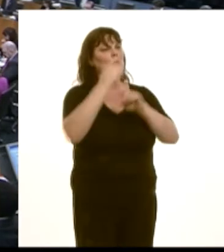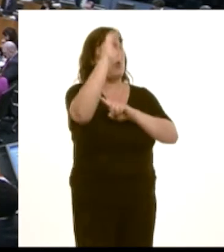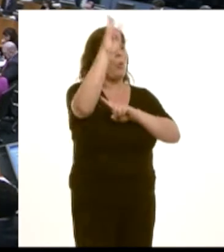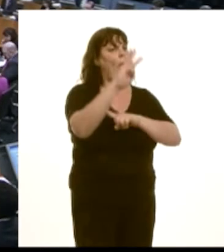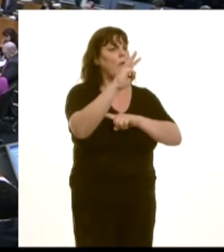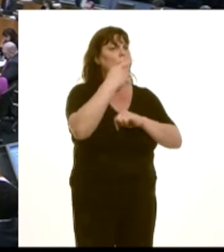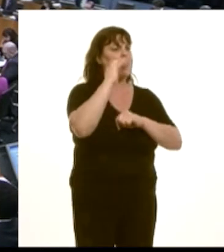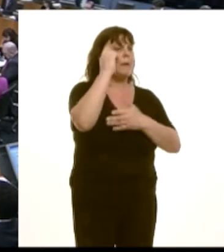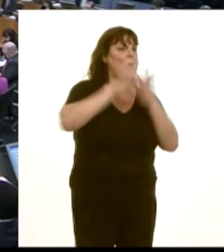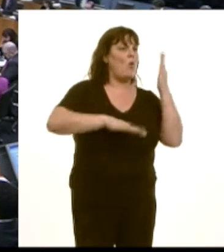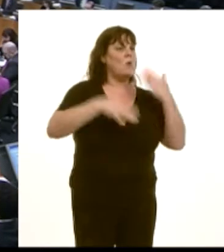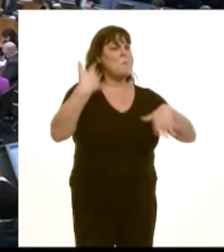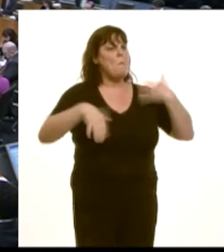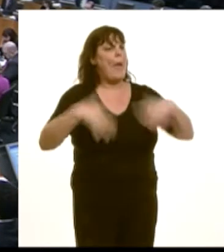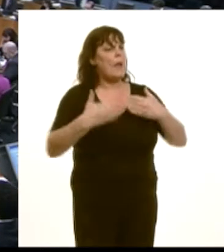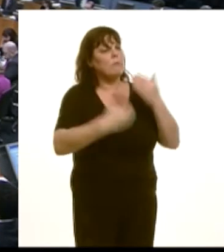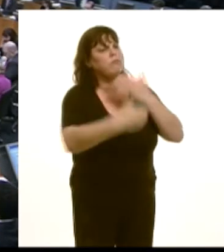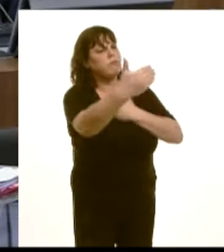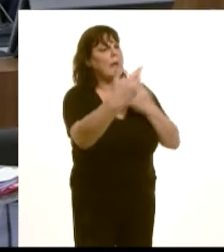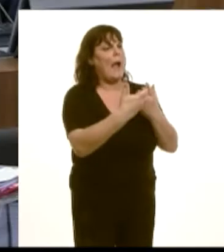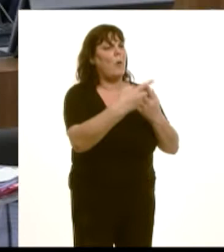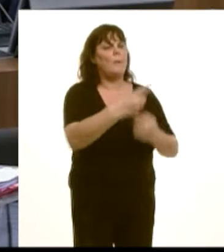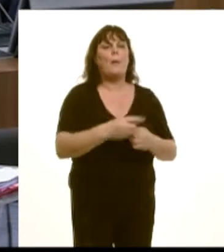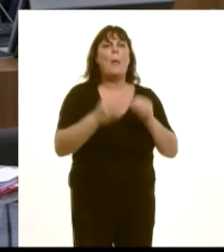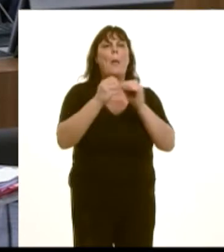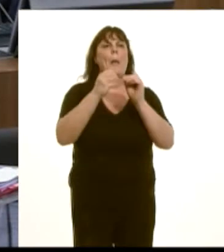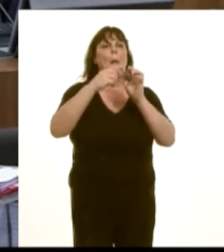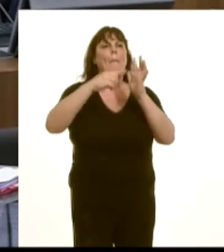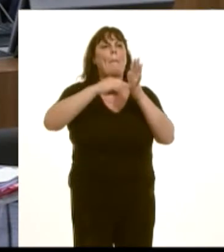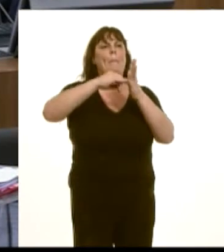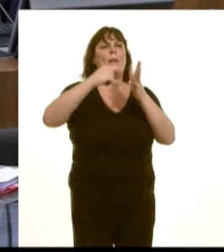Carwyn Jones: Betsi Cadwaladr University Local Health Board is continuing to work on both